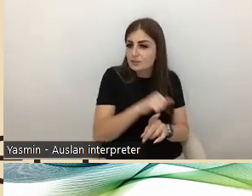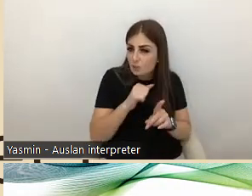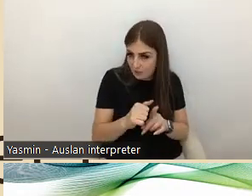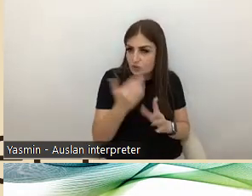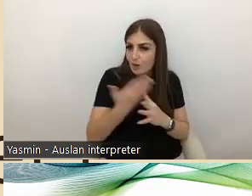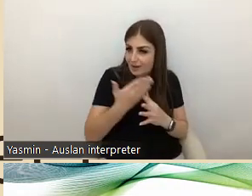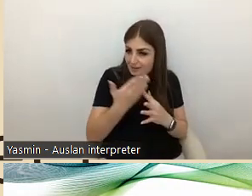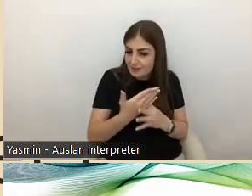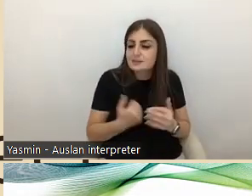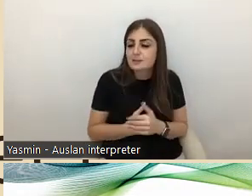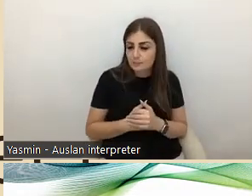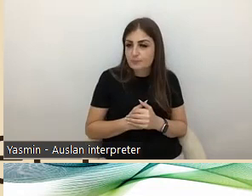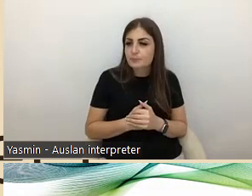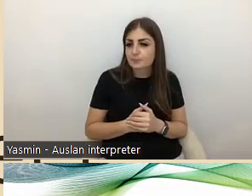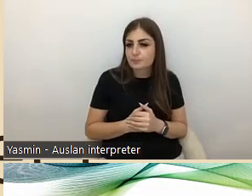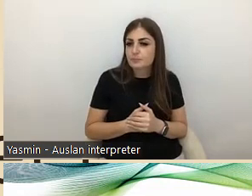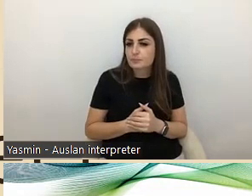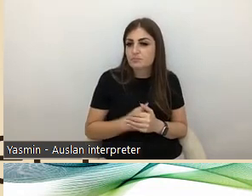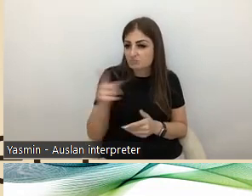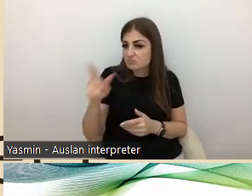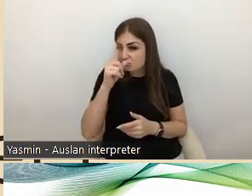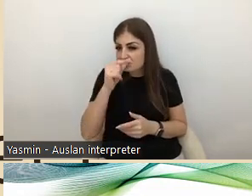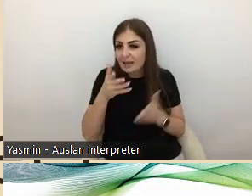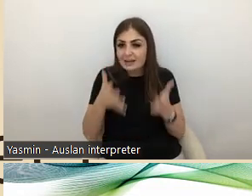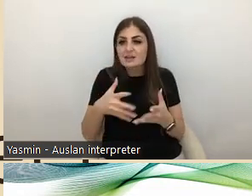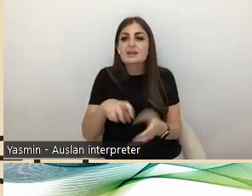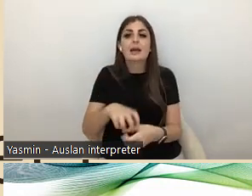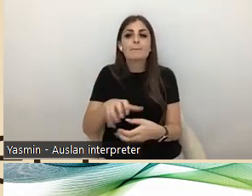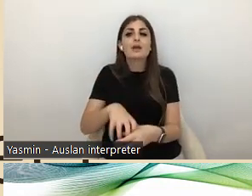to your information, this consent can be withdrawn.